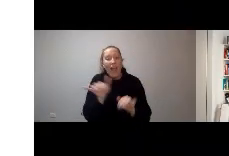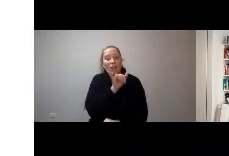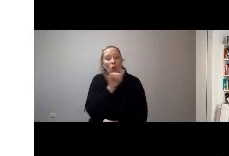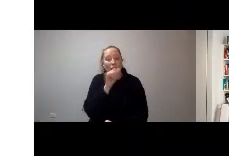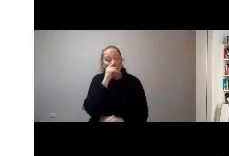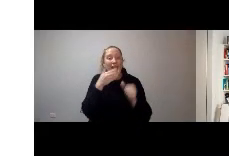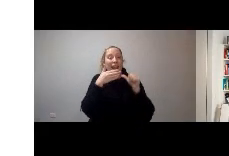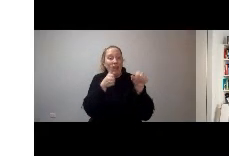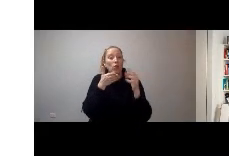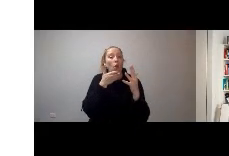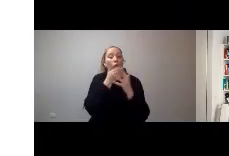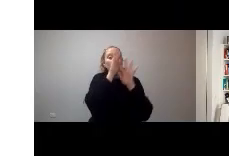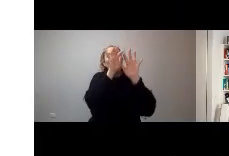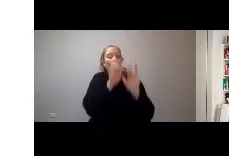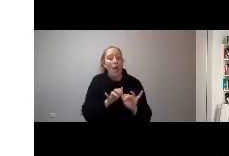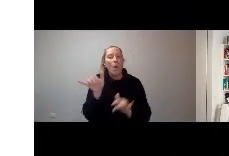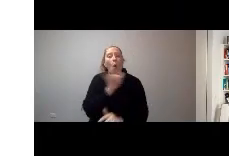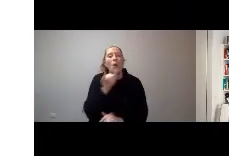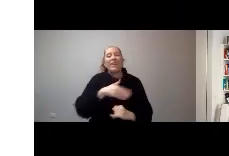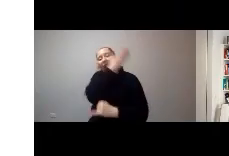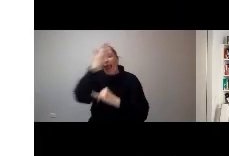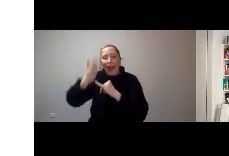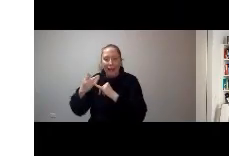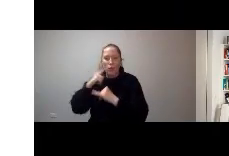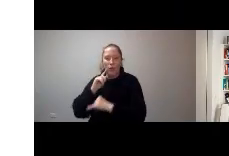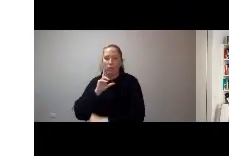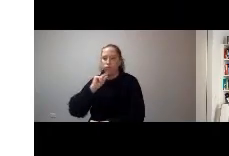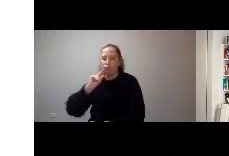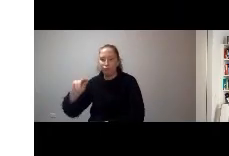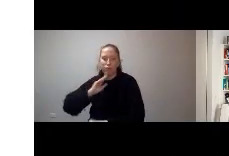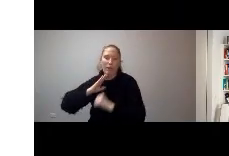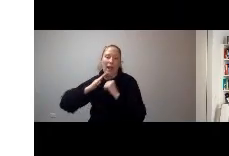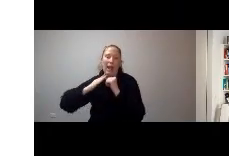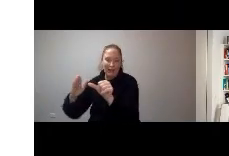or I will come to them during the Q&A session if we have time at the end.